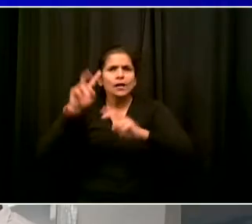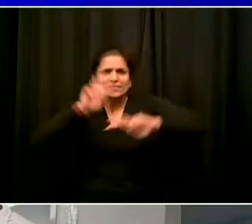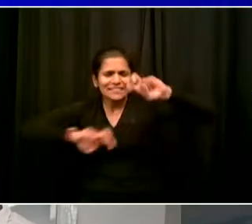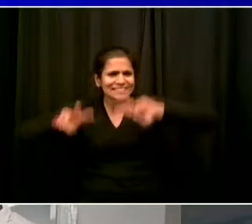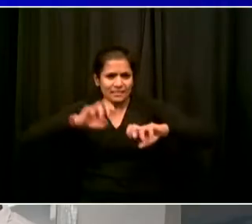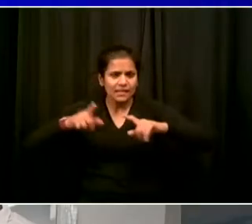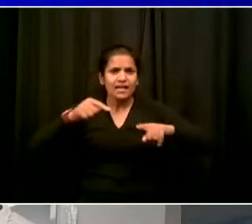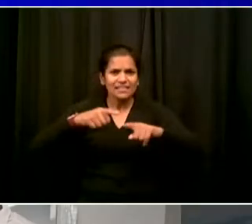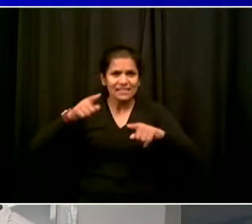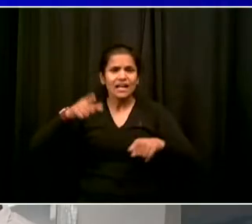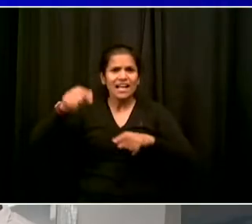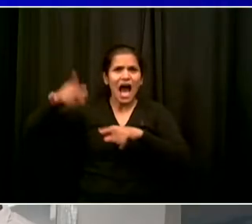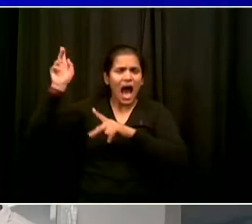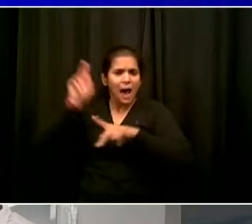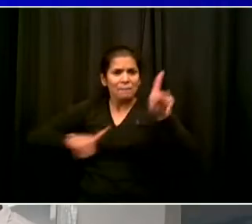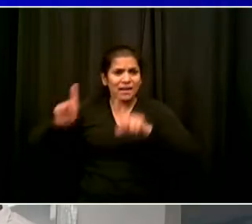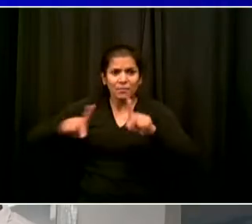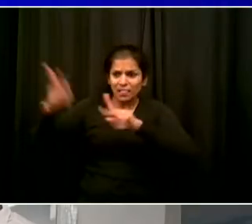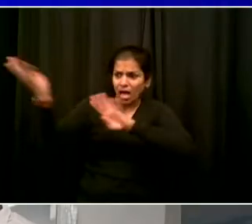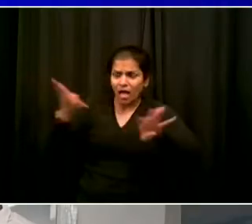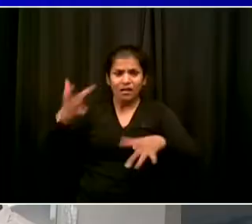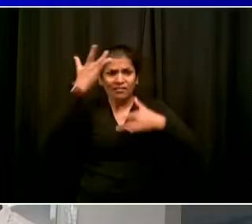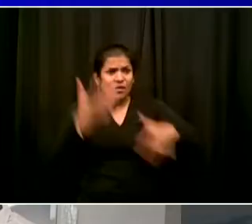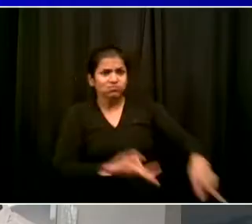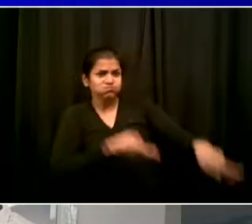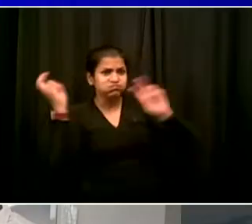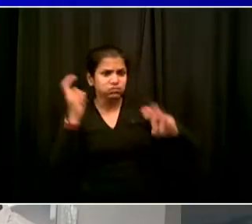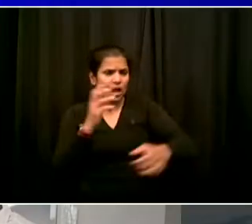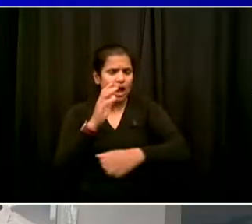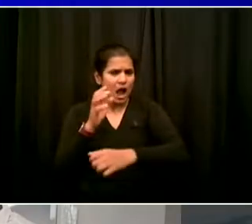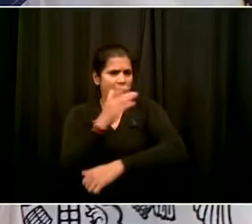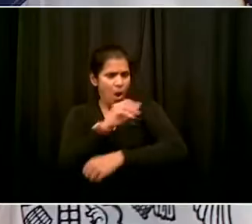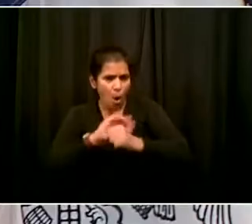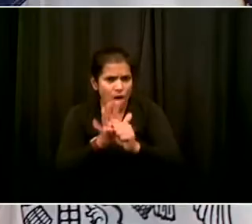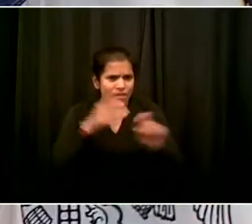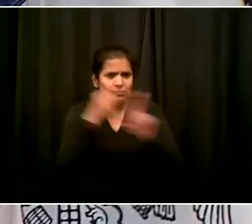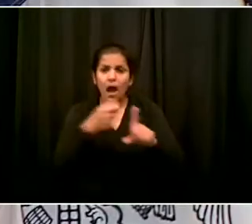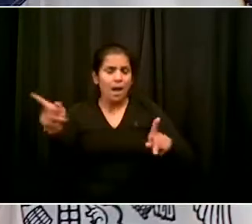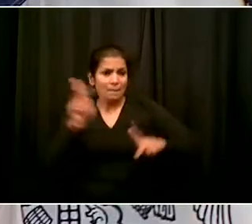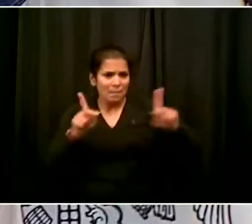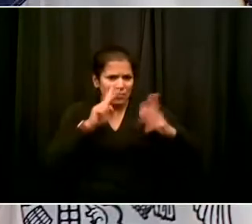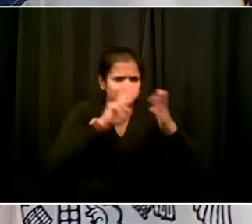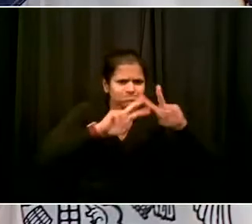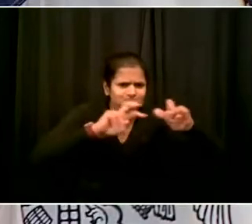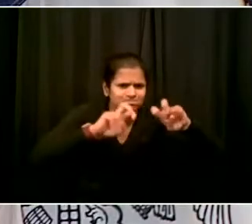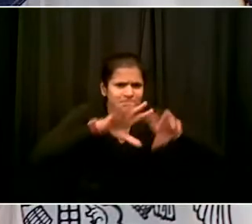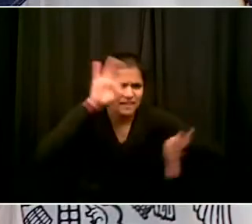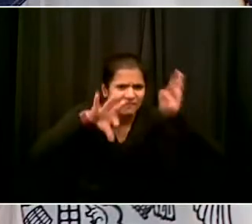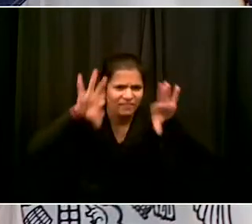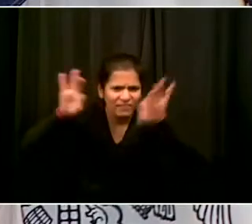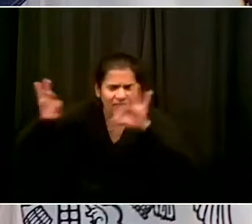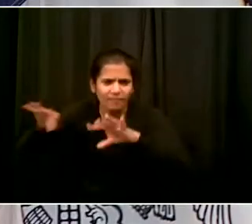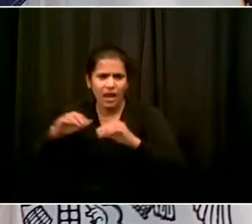HAD ON THE CORONAVIRUS, THE KEYY POINT WAS TESTING AND TODAY THE KEY IS STILL TESTING.